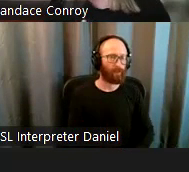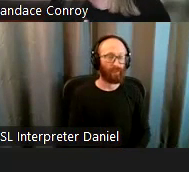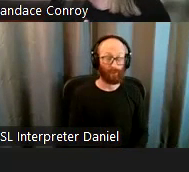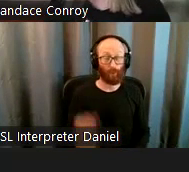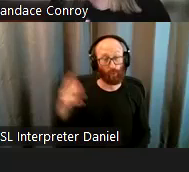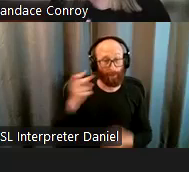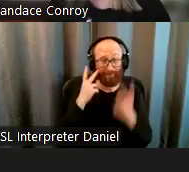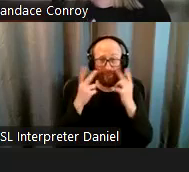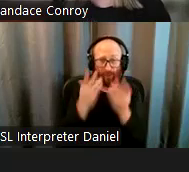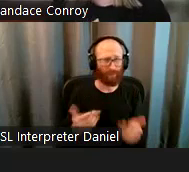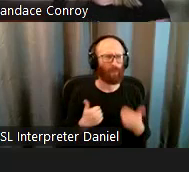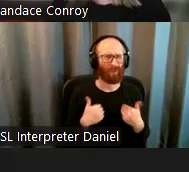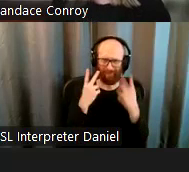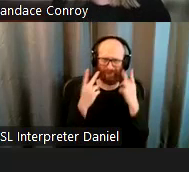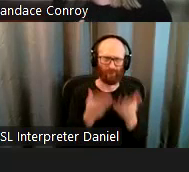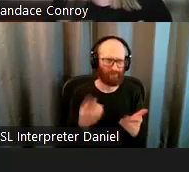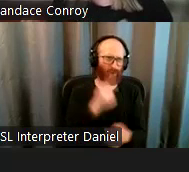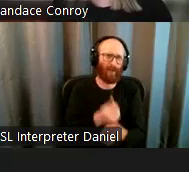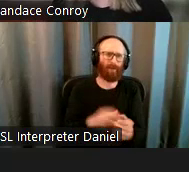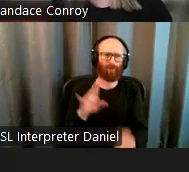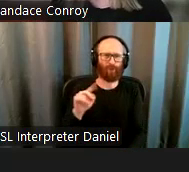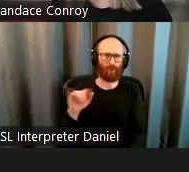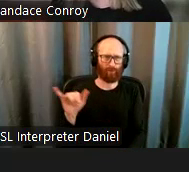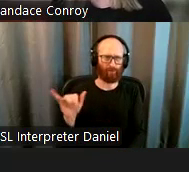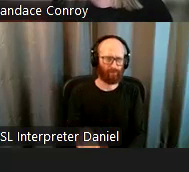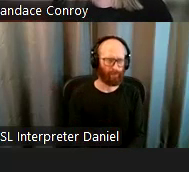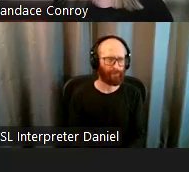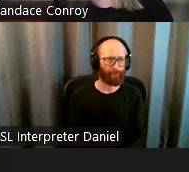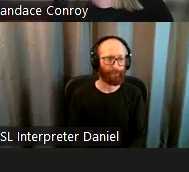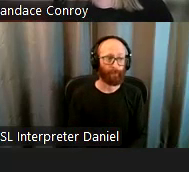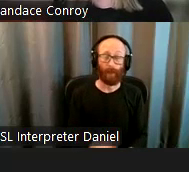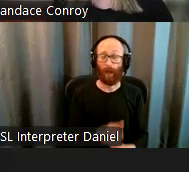visuals for every unit too. At the end of this lesson, students give a presentation on how